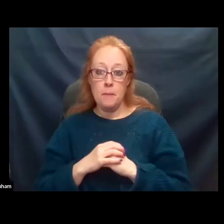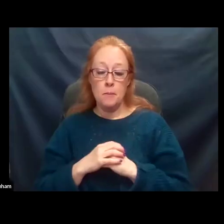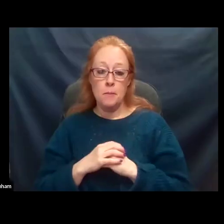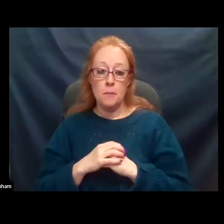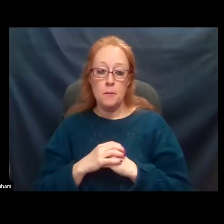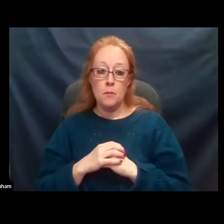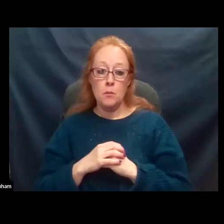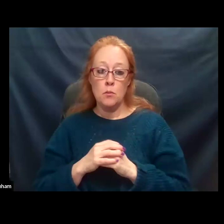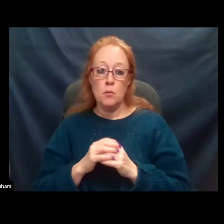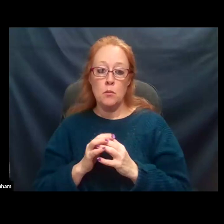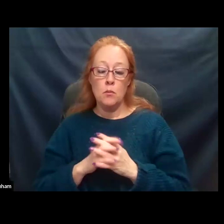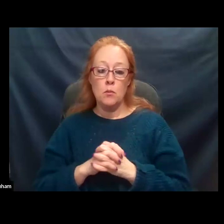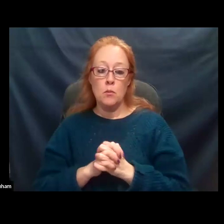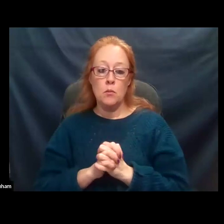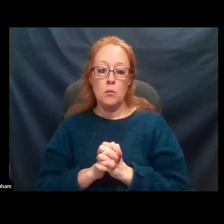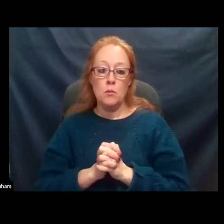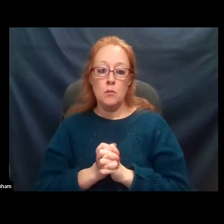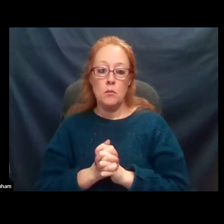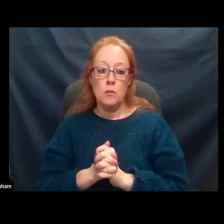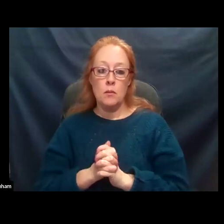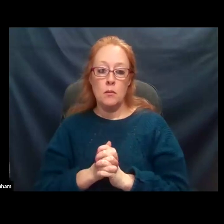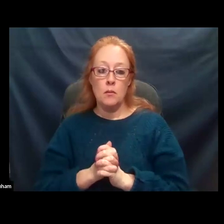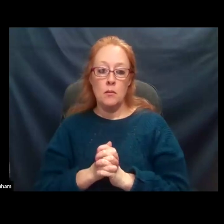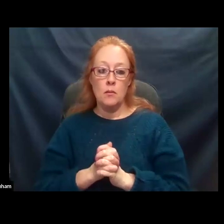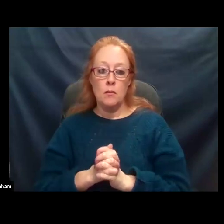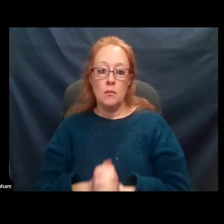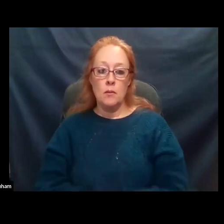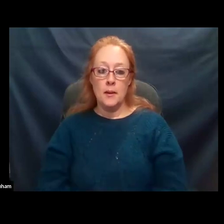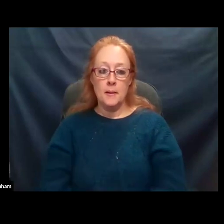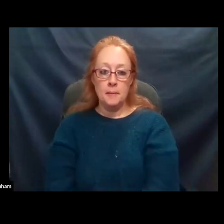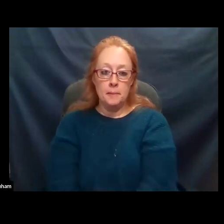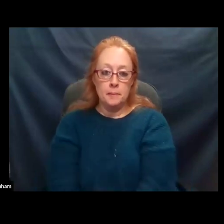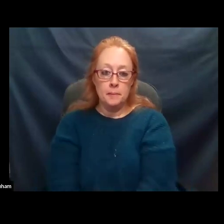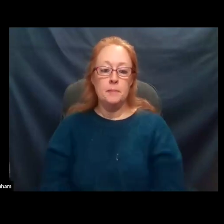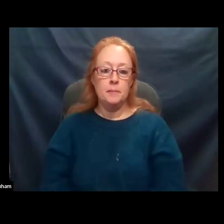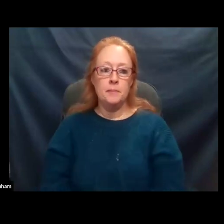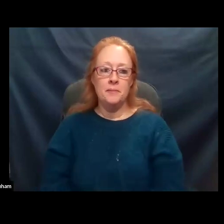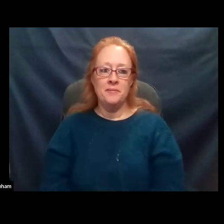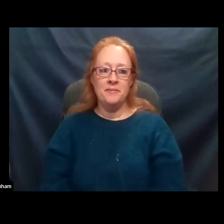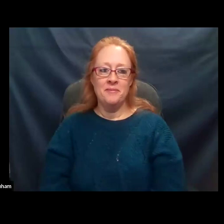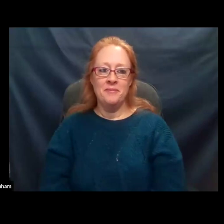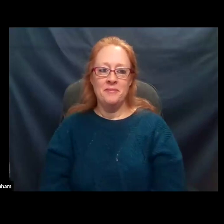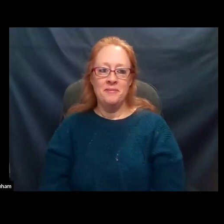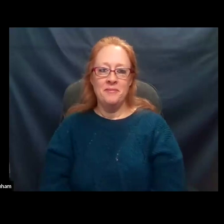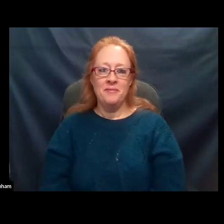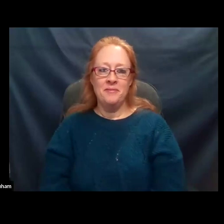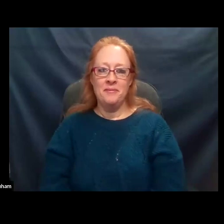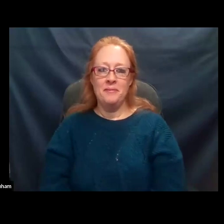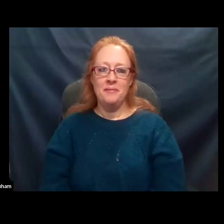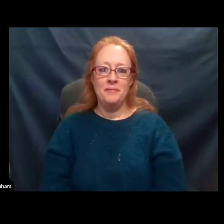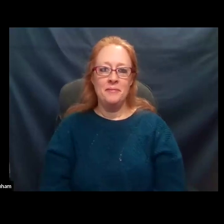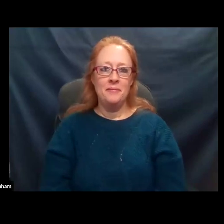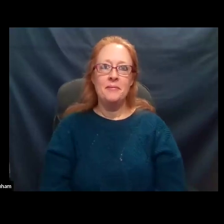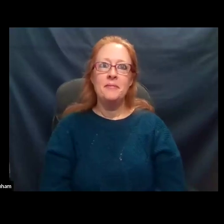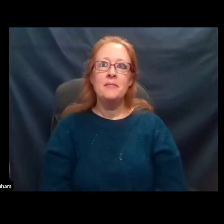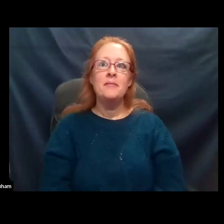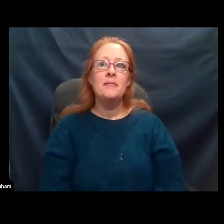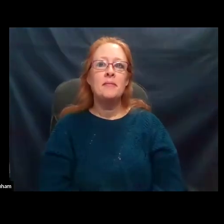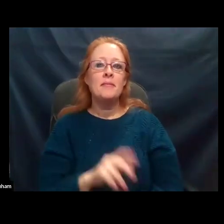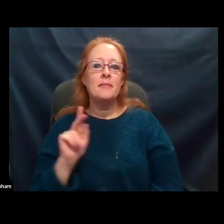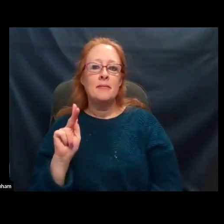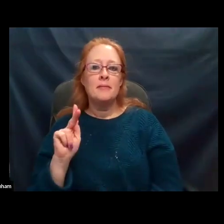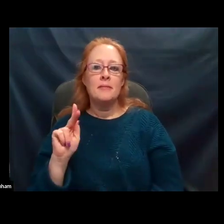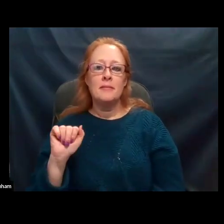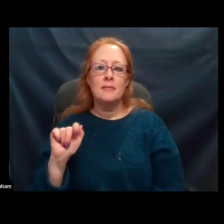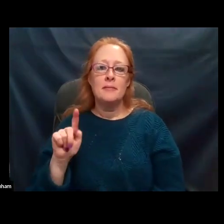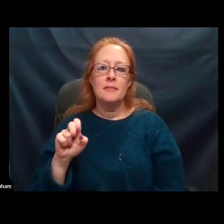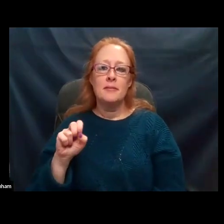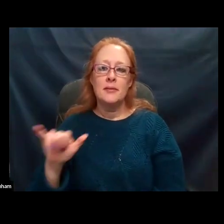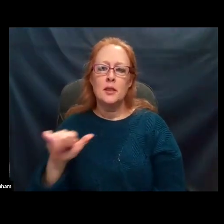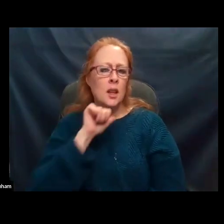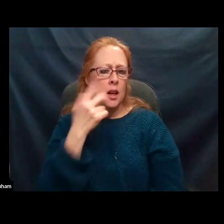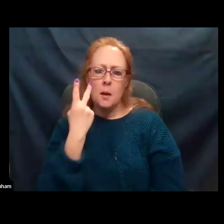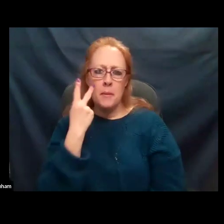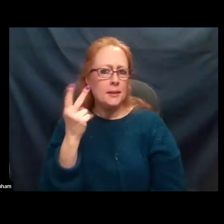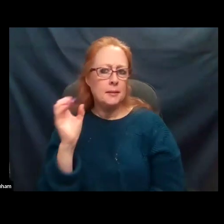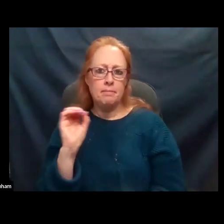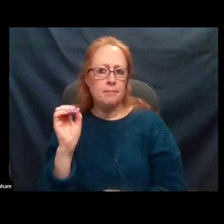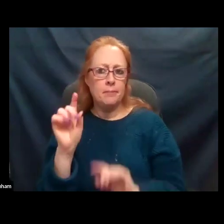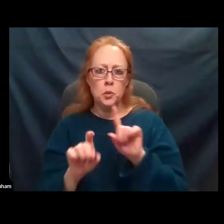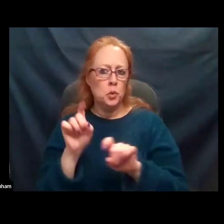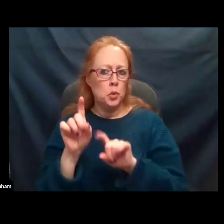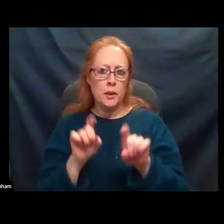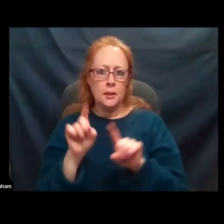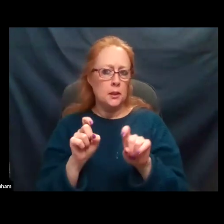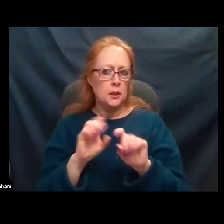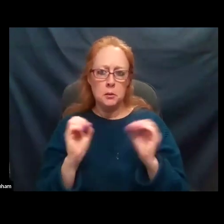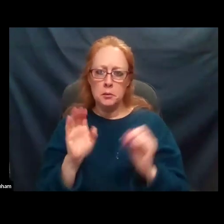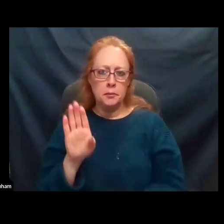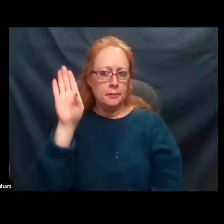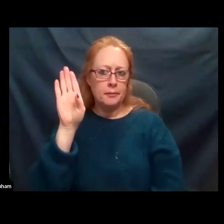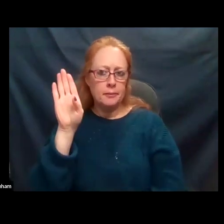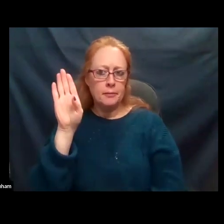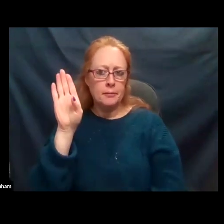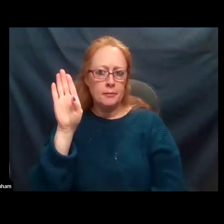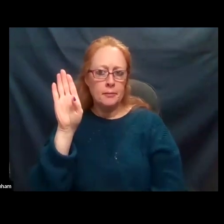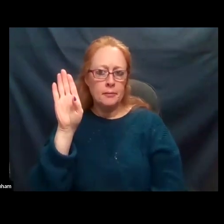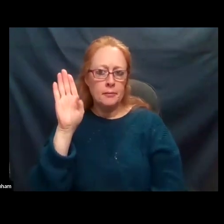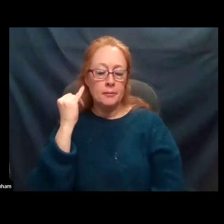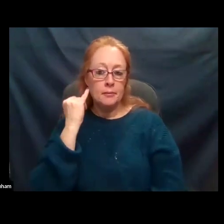Or any questions?